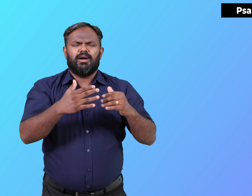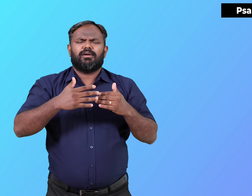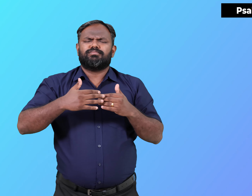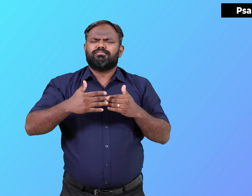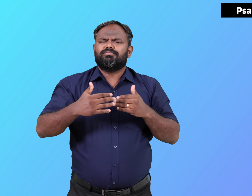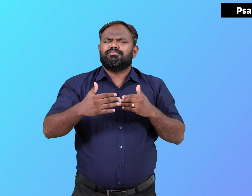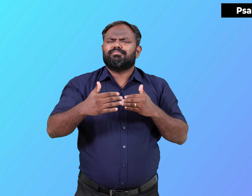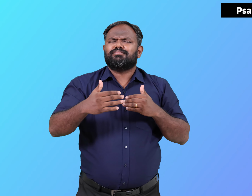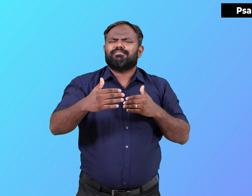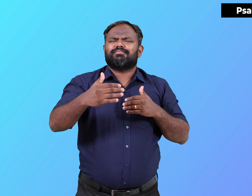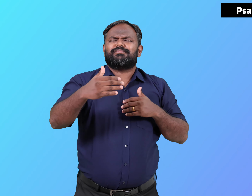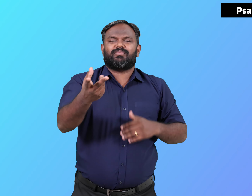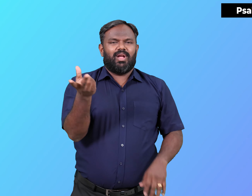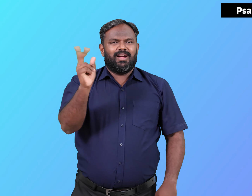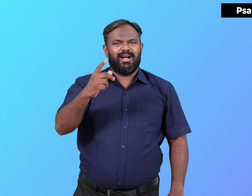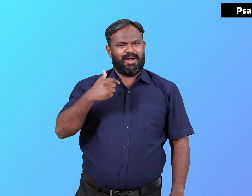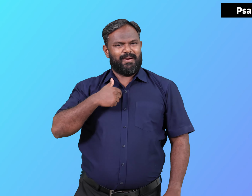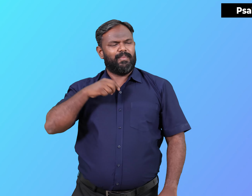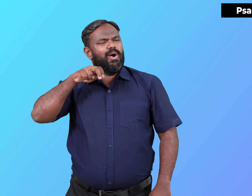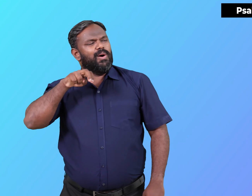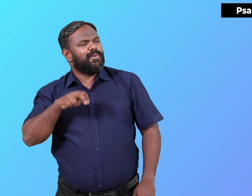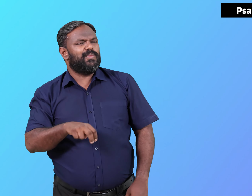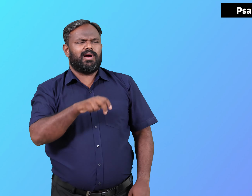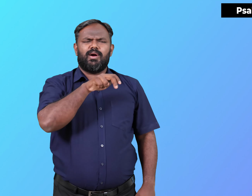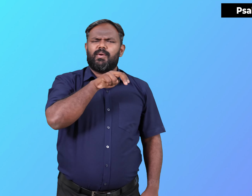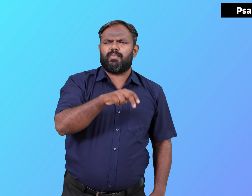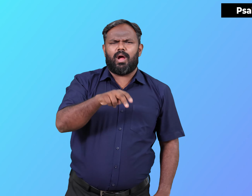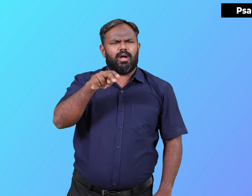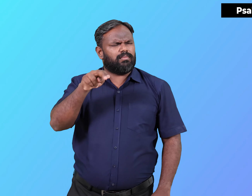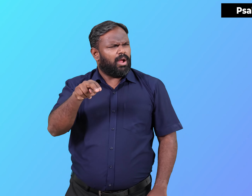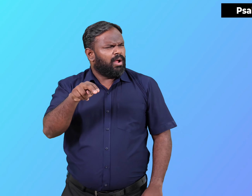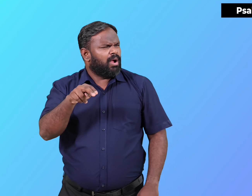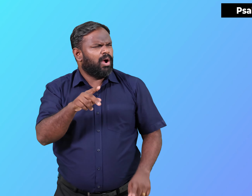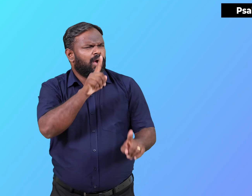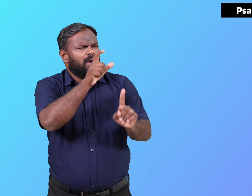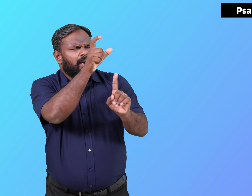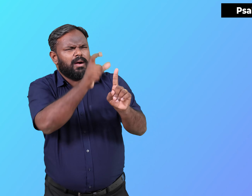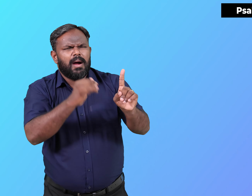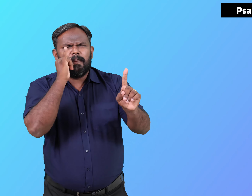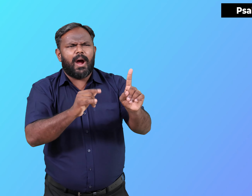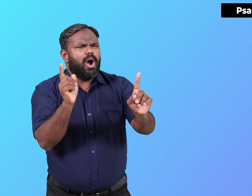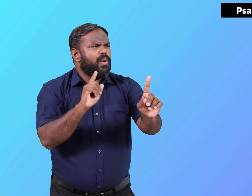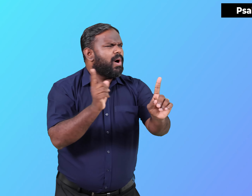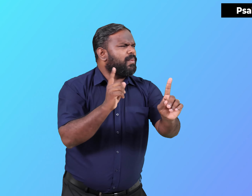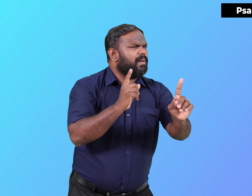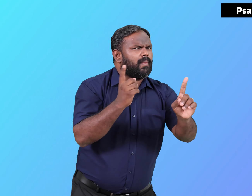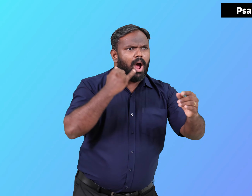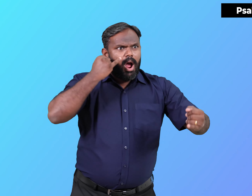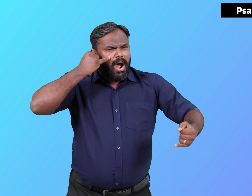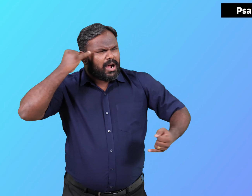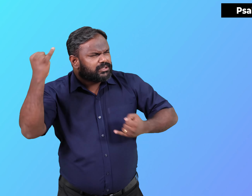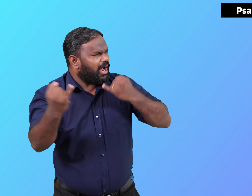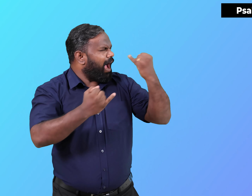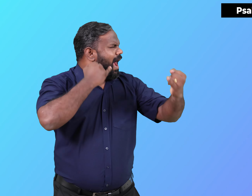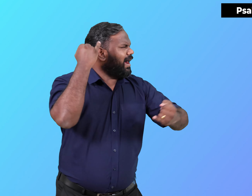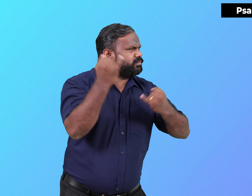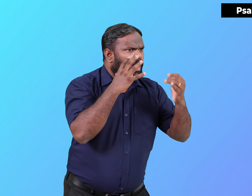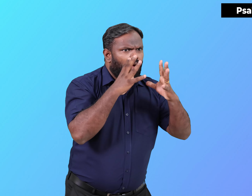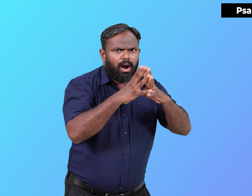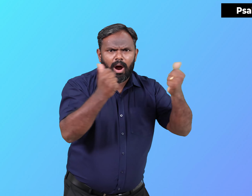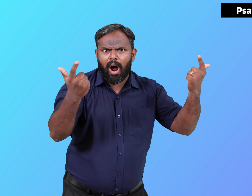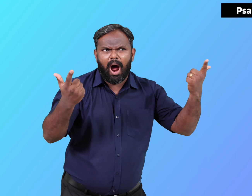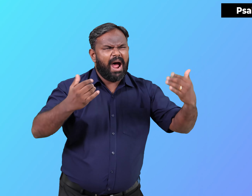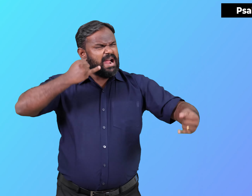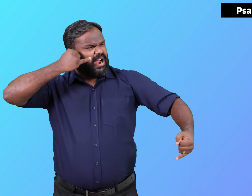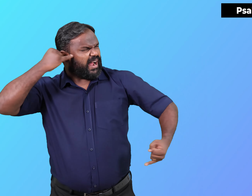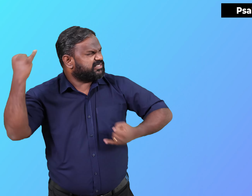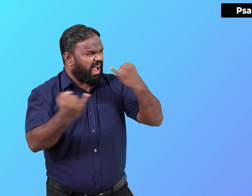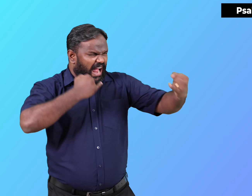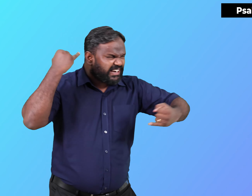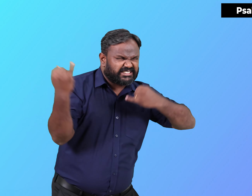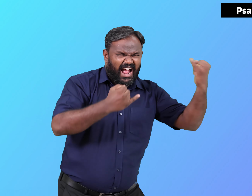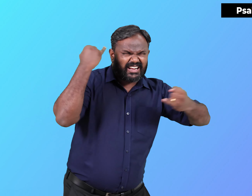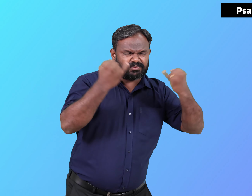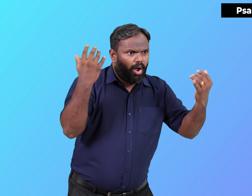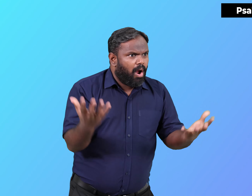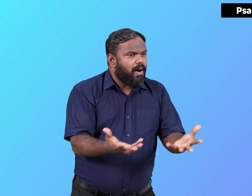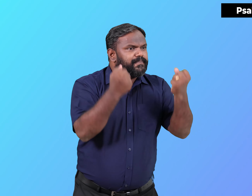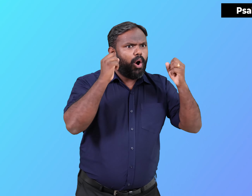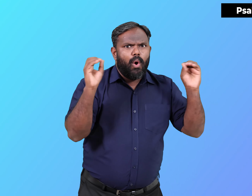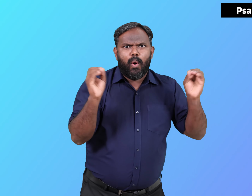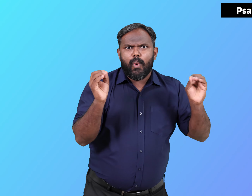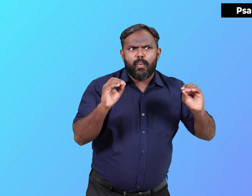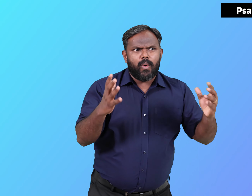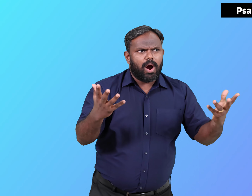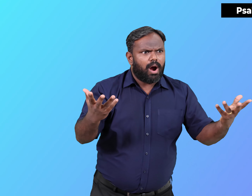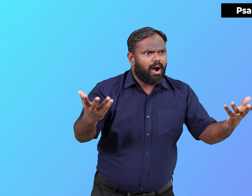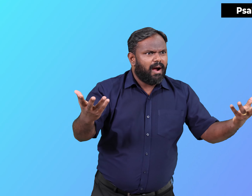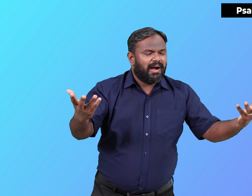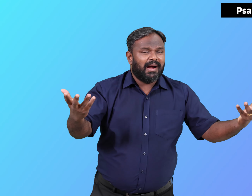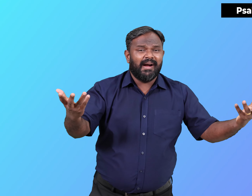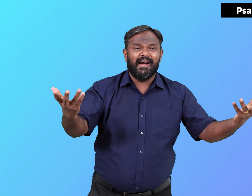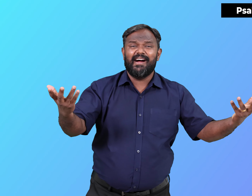But then he was gone. I looked for him, but I could not find him.